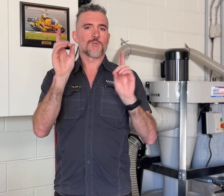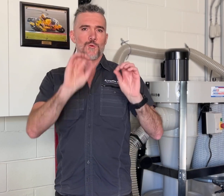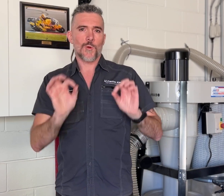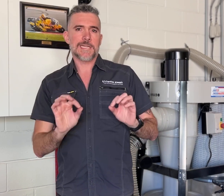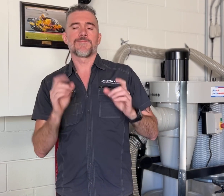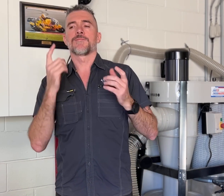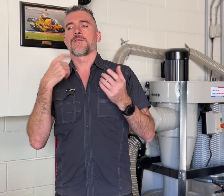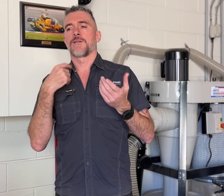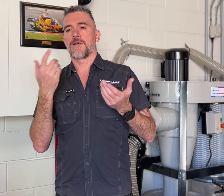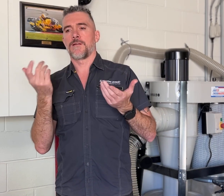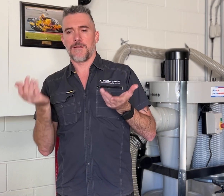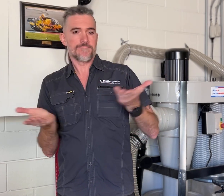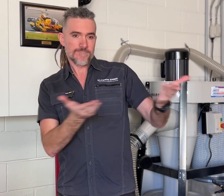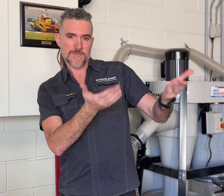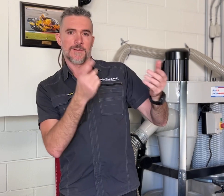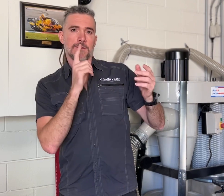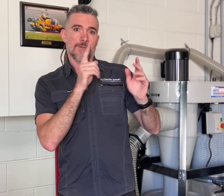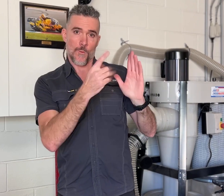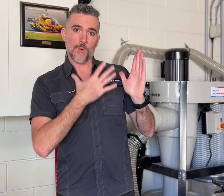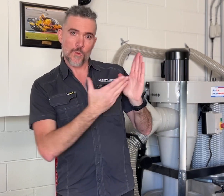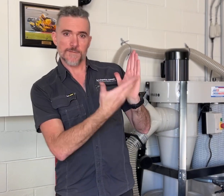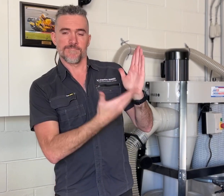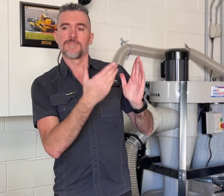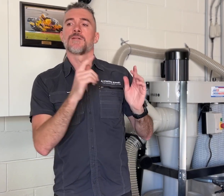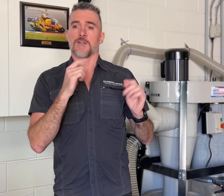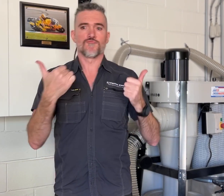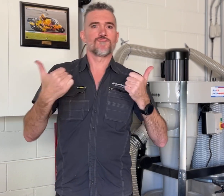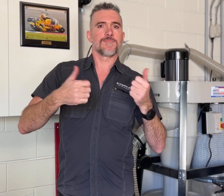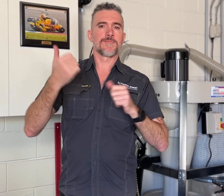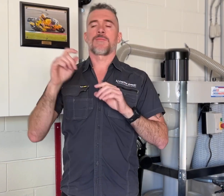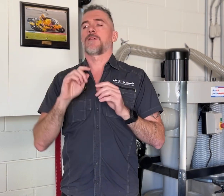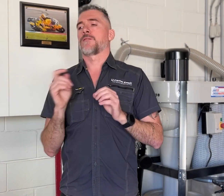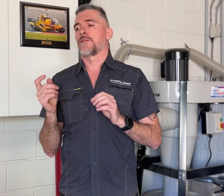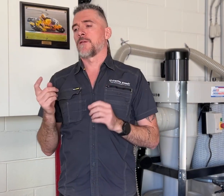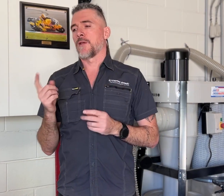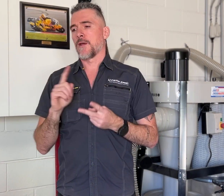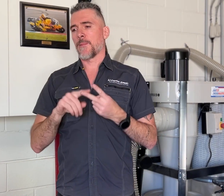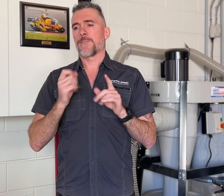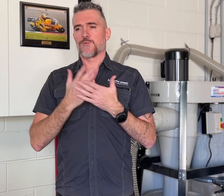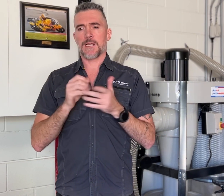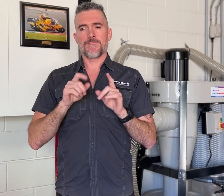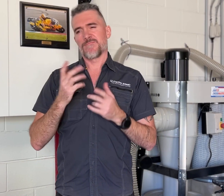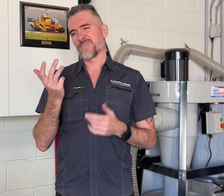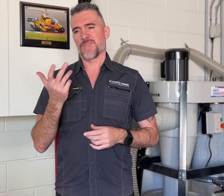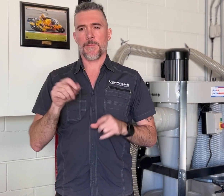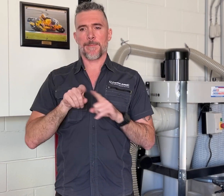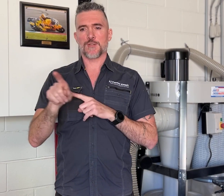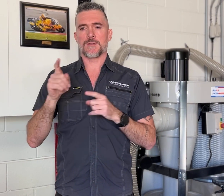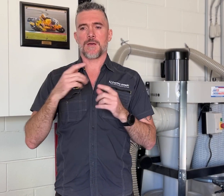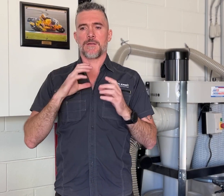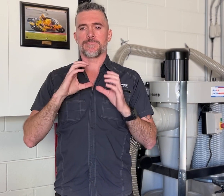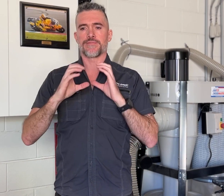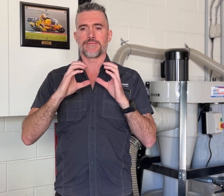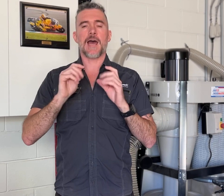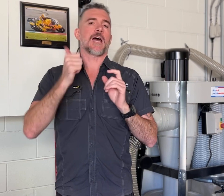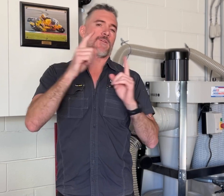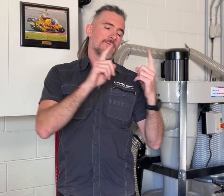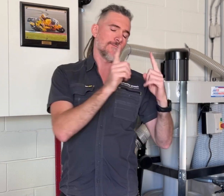I’ll do a 3D drawing and make sure that the client is happy with the way it looks. But really from then on,